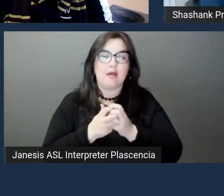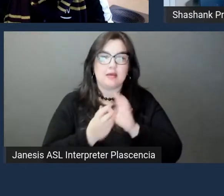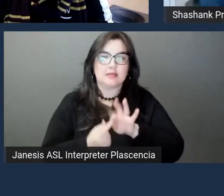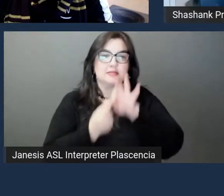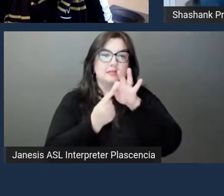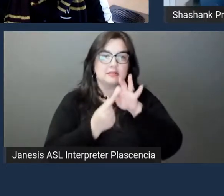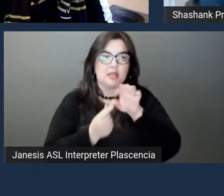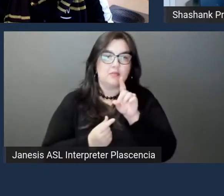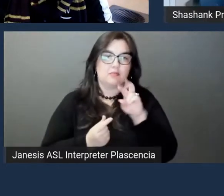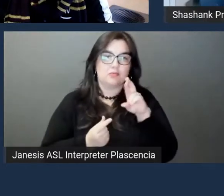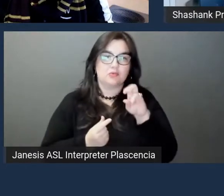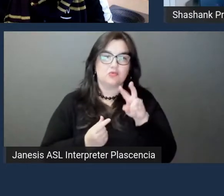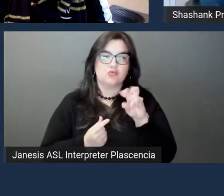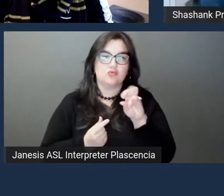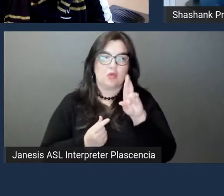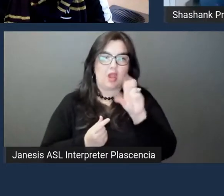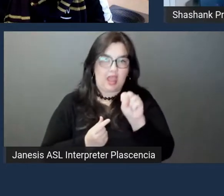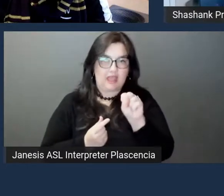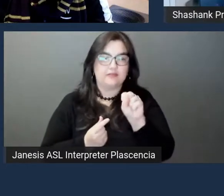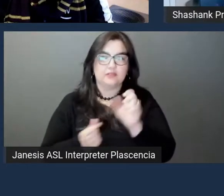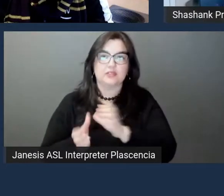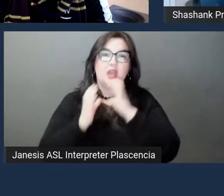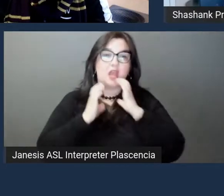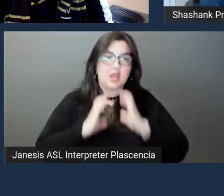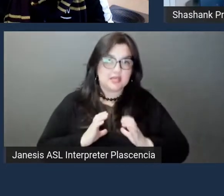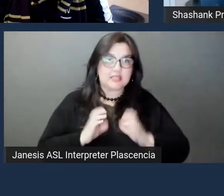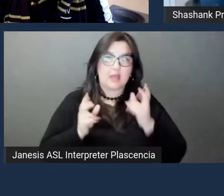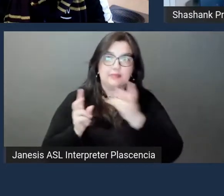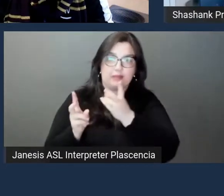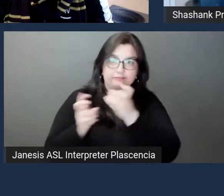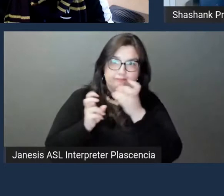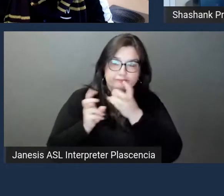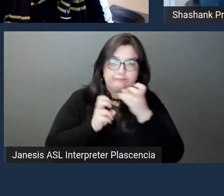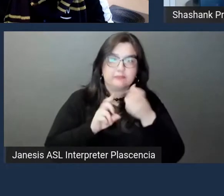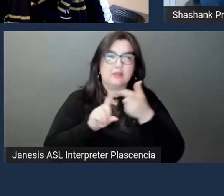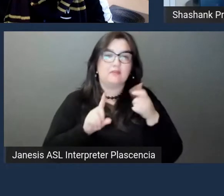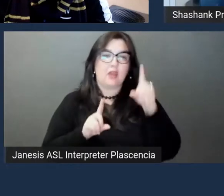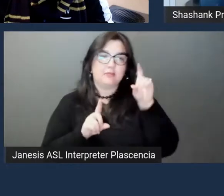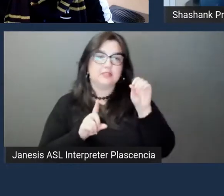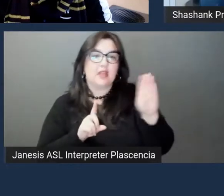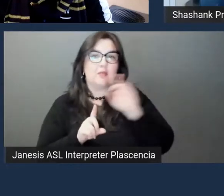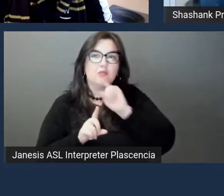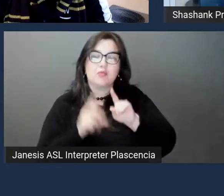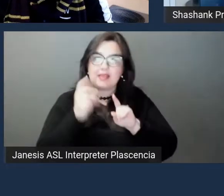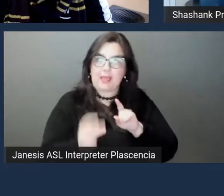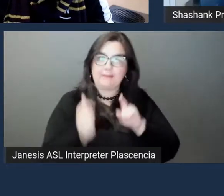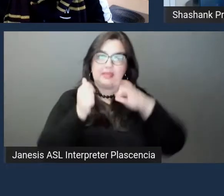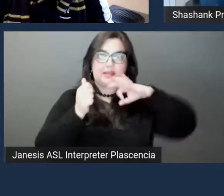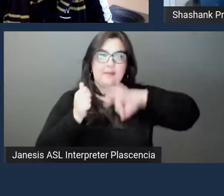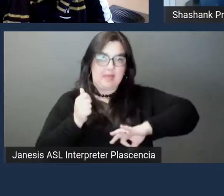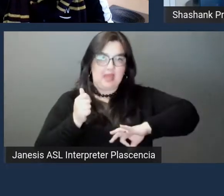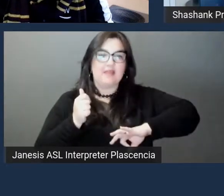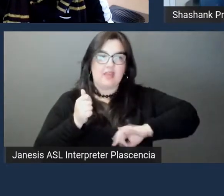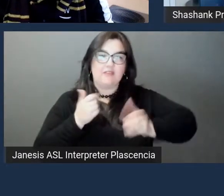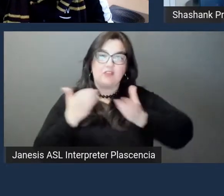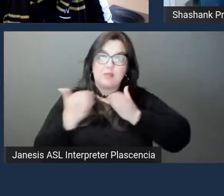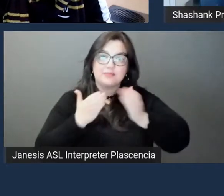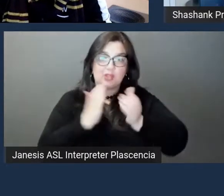Customers can lift and shift from the resistant database, and immediately benefit from manner service automation. With RDS Custom,